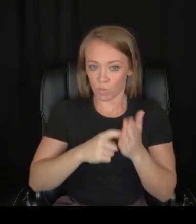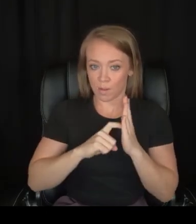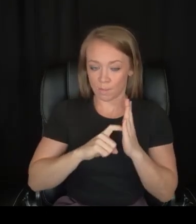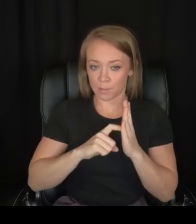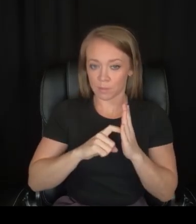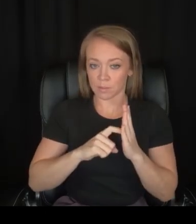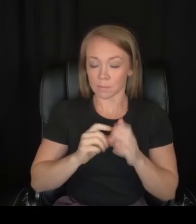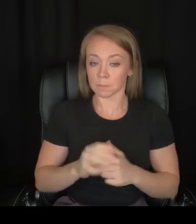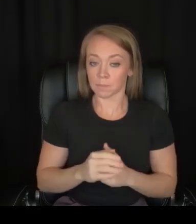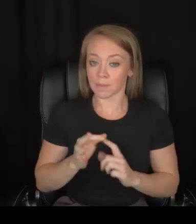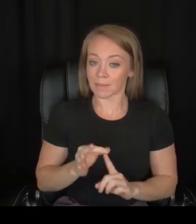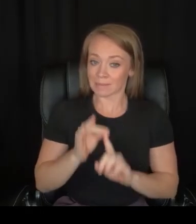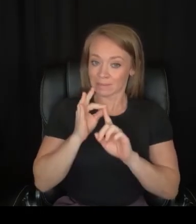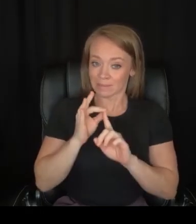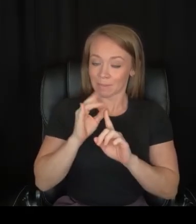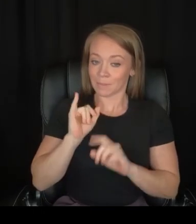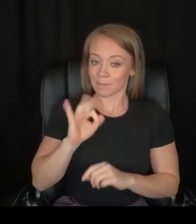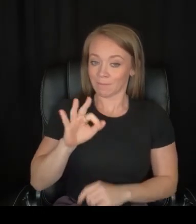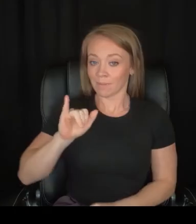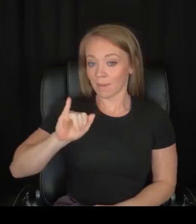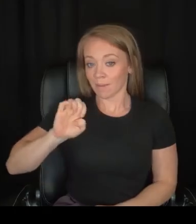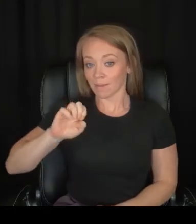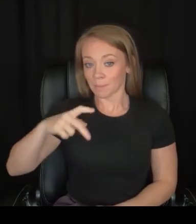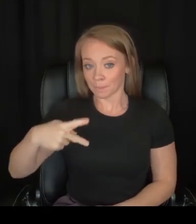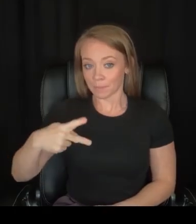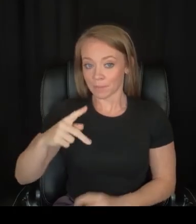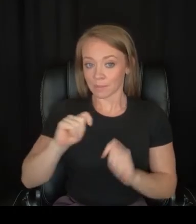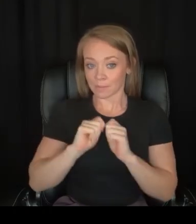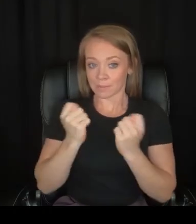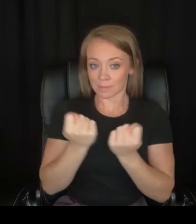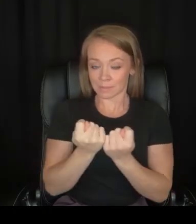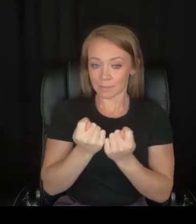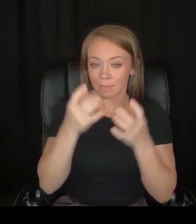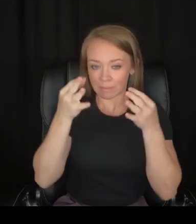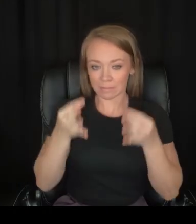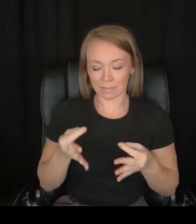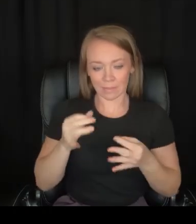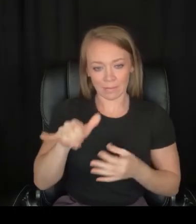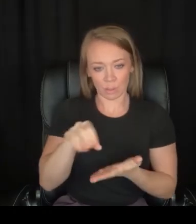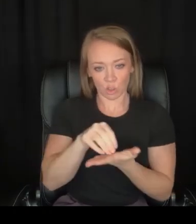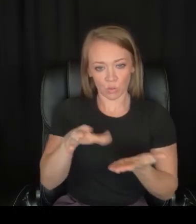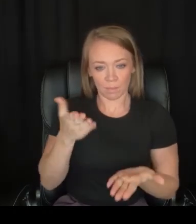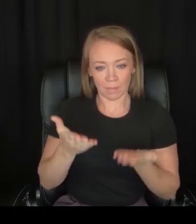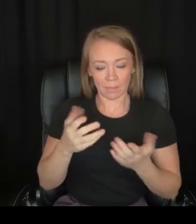requirements, unless the IEP or Individual Education Program team determines otherwise.